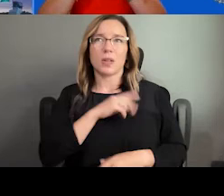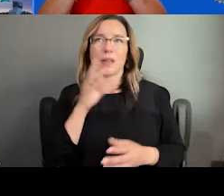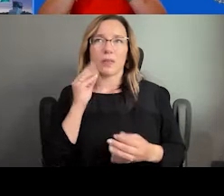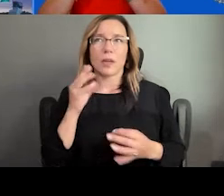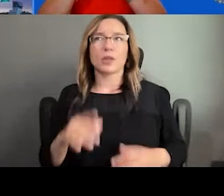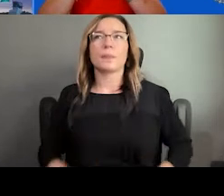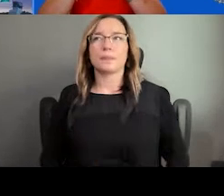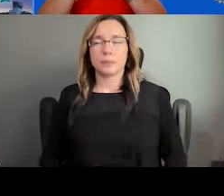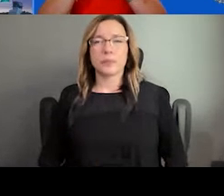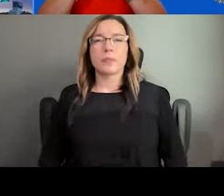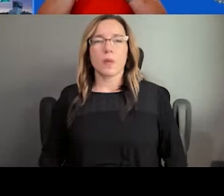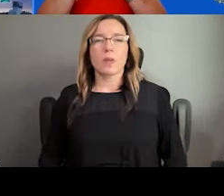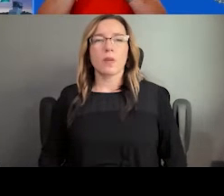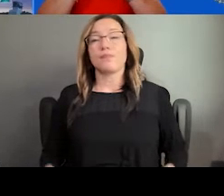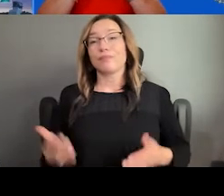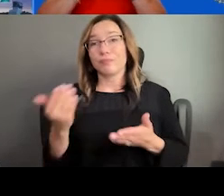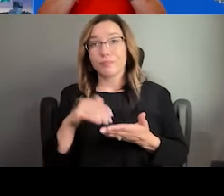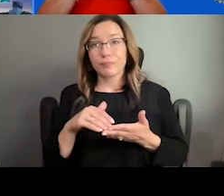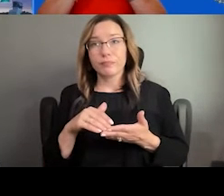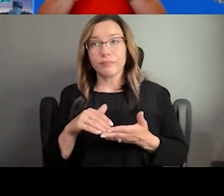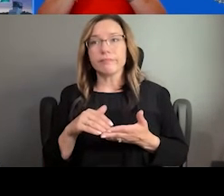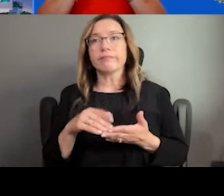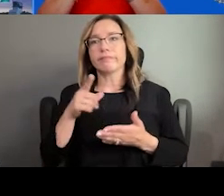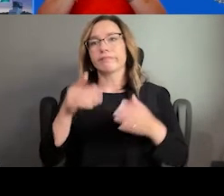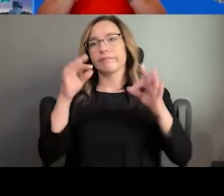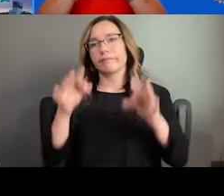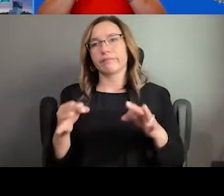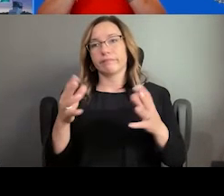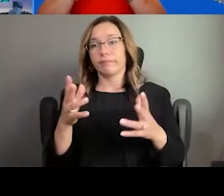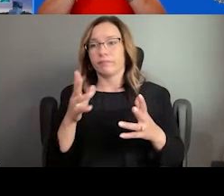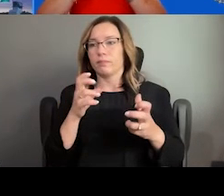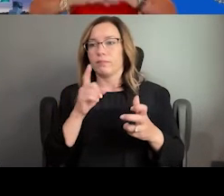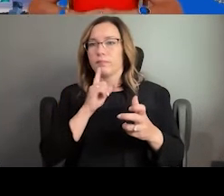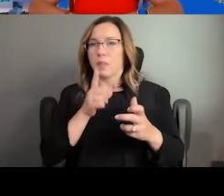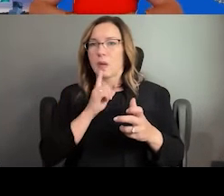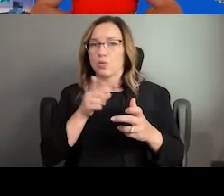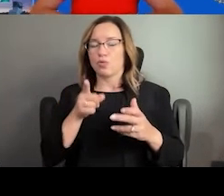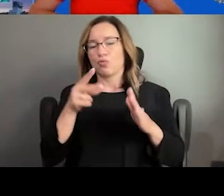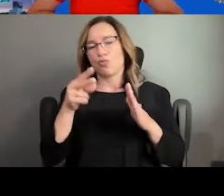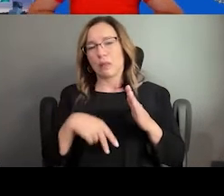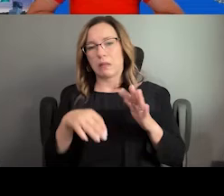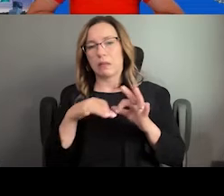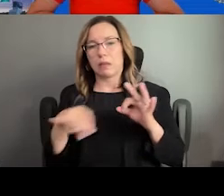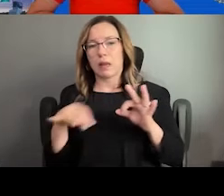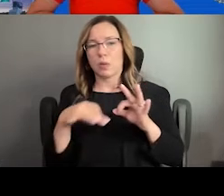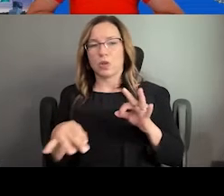Again, that's one, you definitely want to make sure that you read the language very carefully.